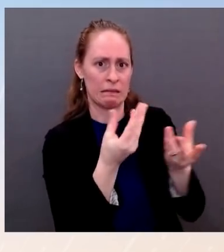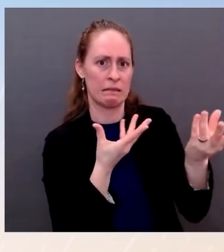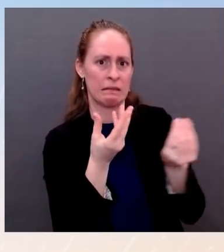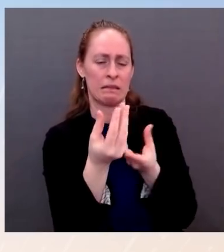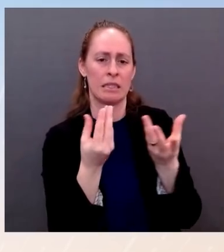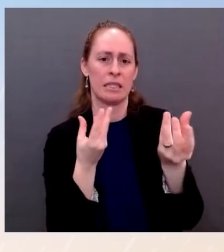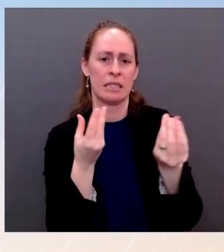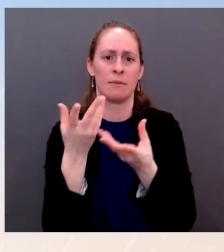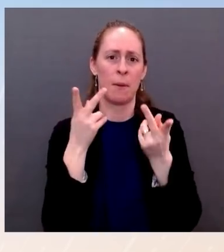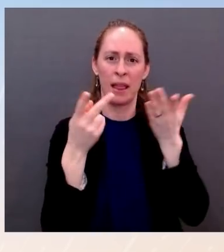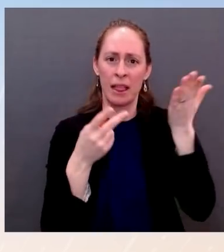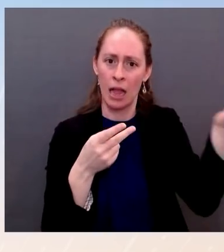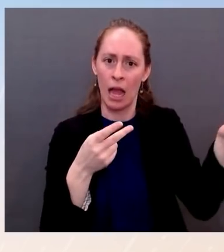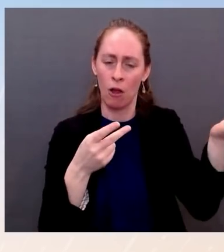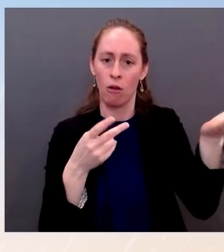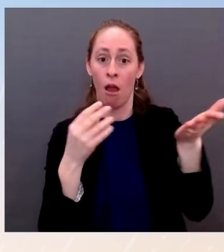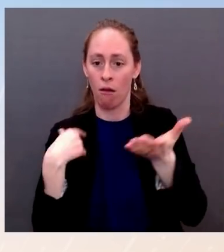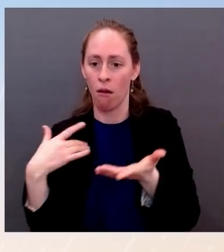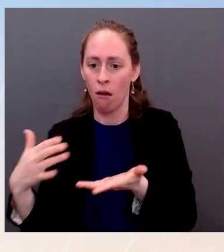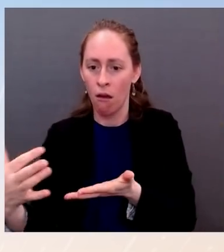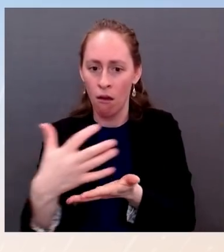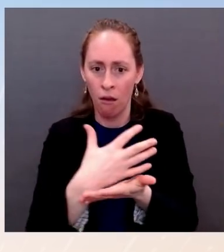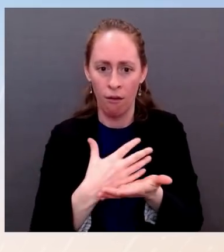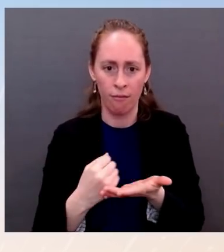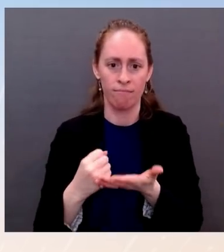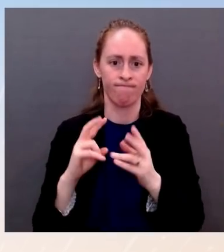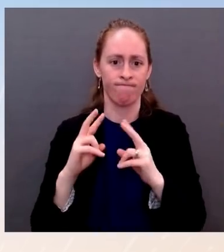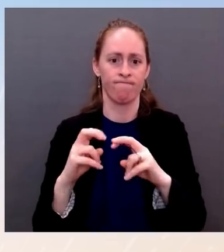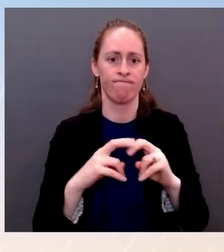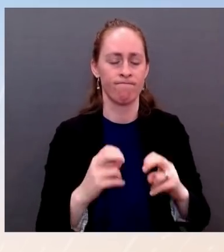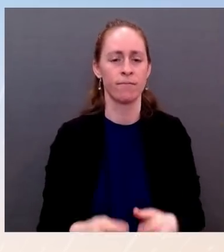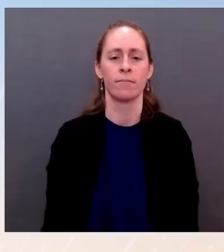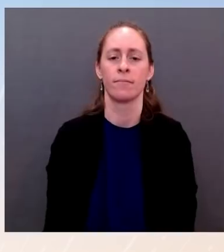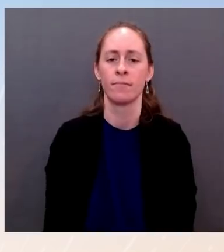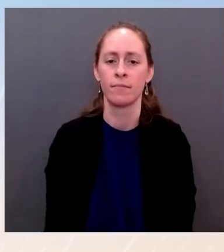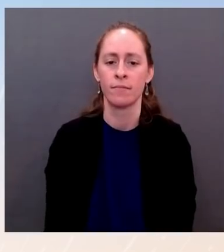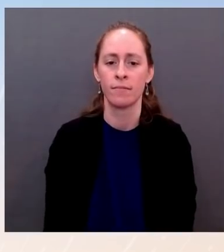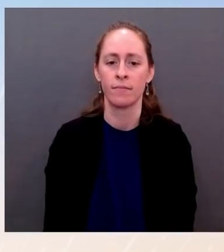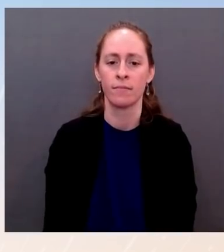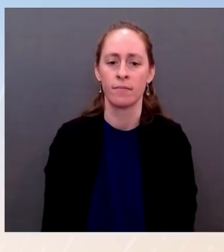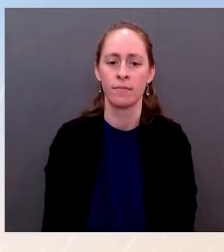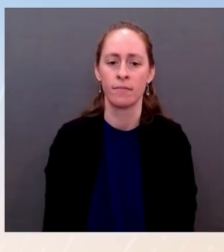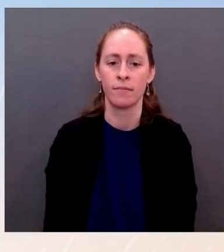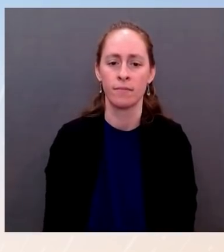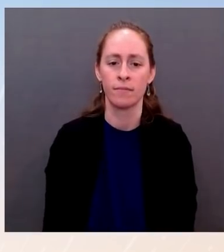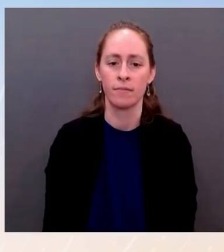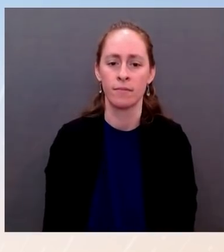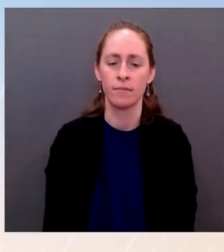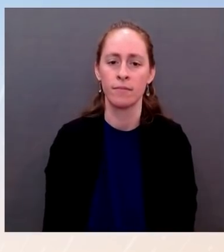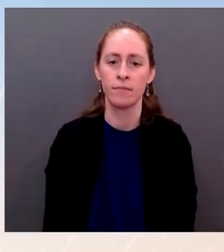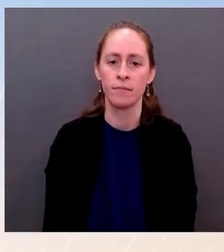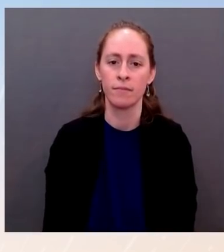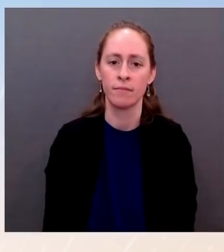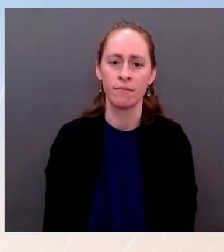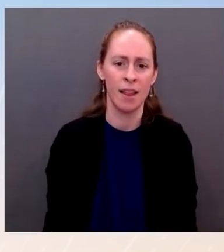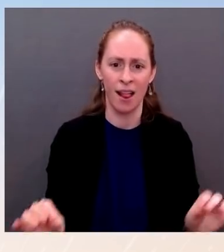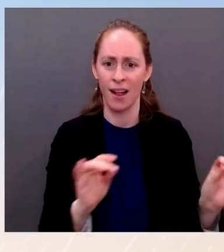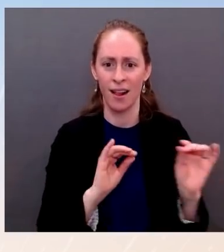All right, yes. Yes. The Press: Do you believe that -- The Press: Jake, why would -- why would -- can you delve into a little bit more: